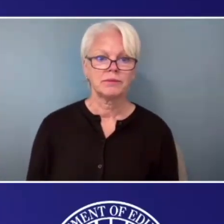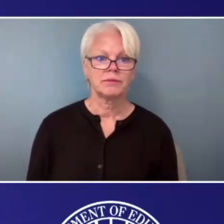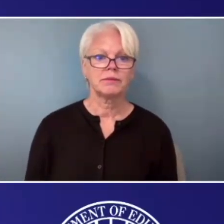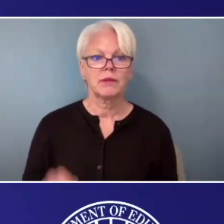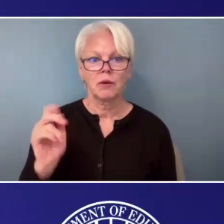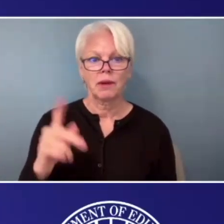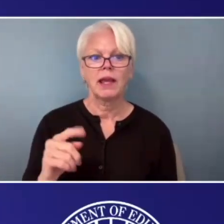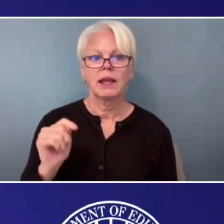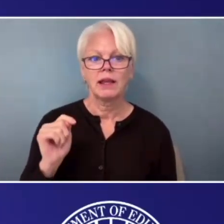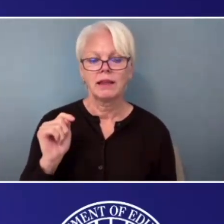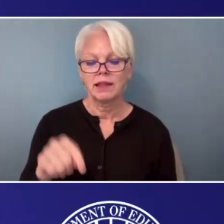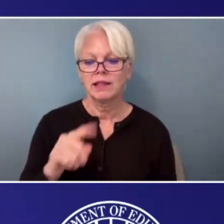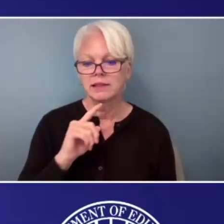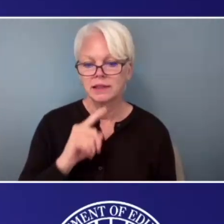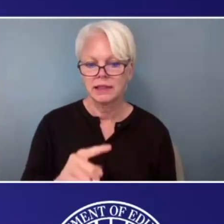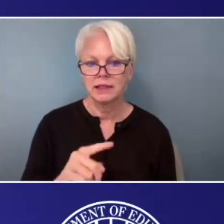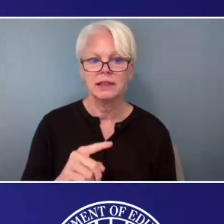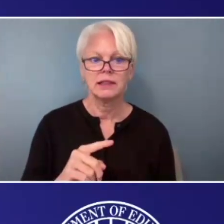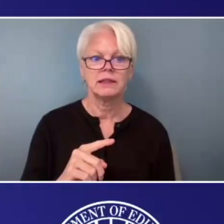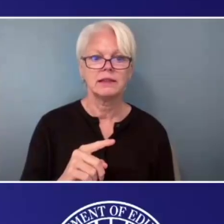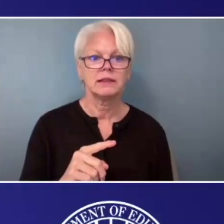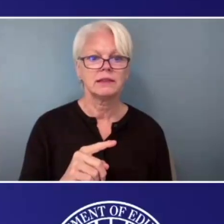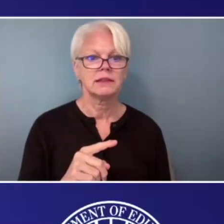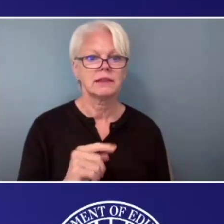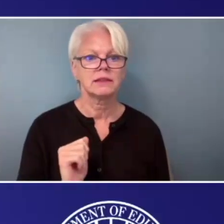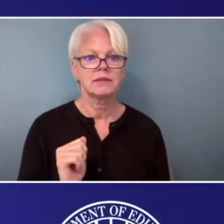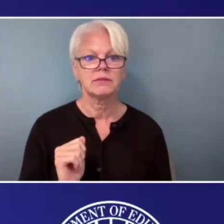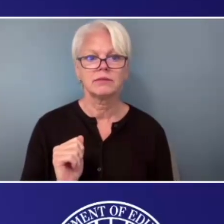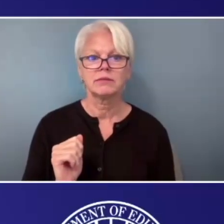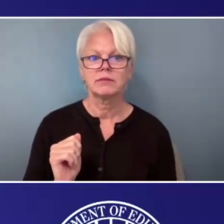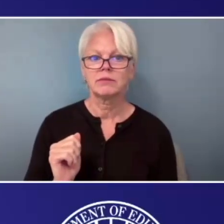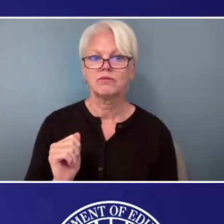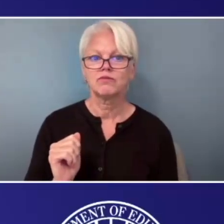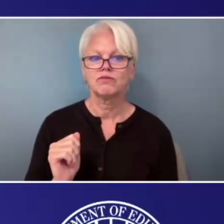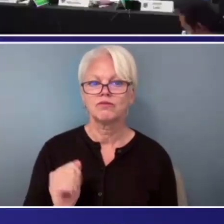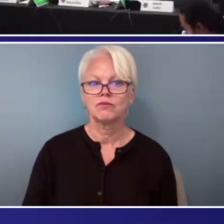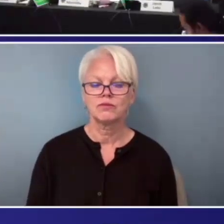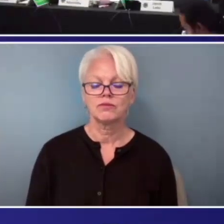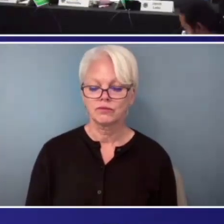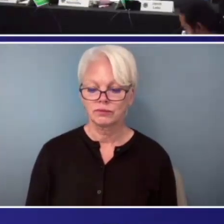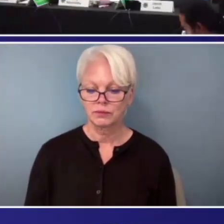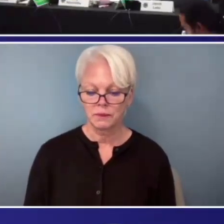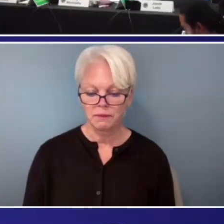Okay. This is the loan deferment